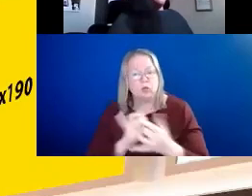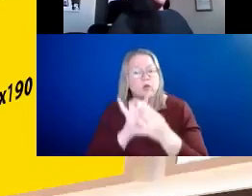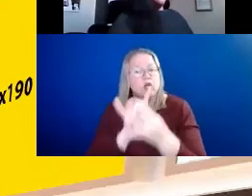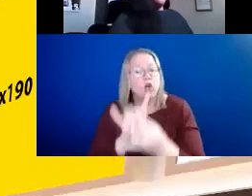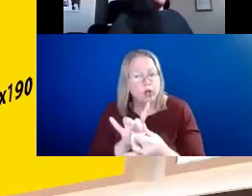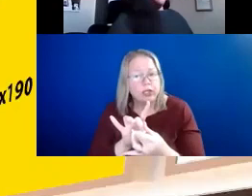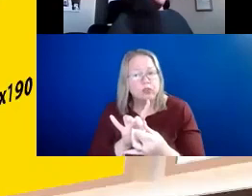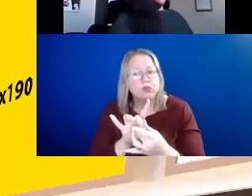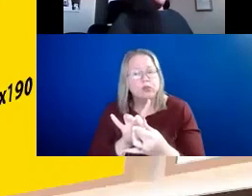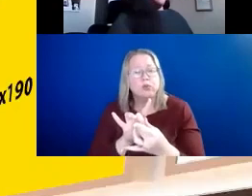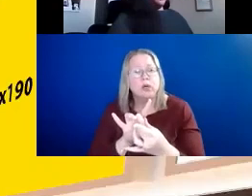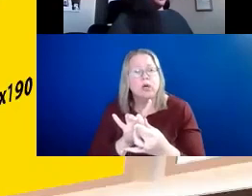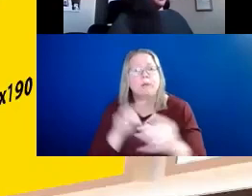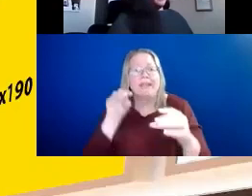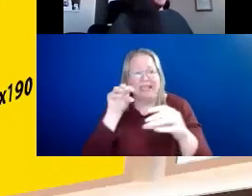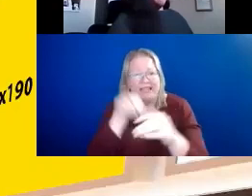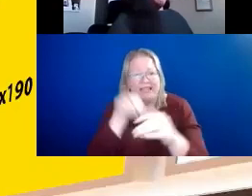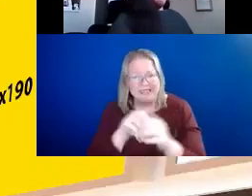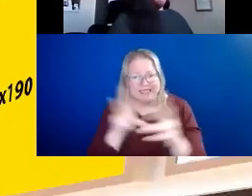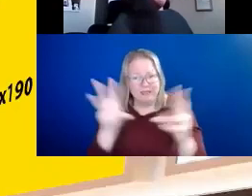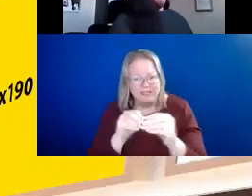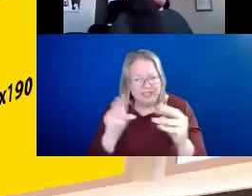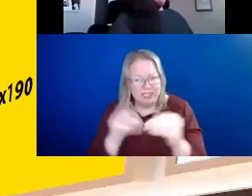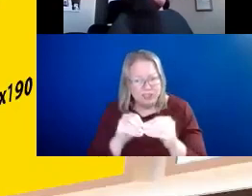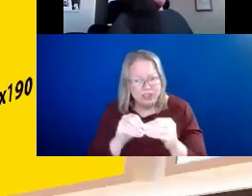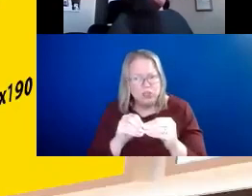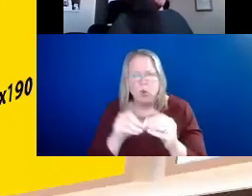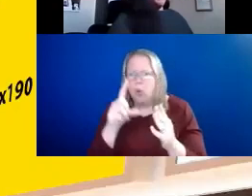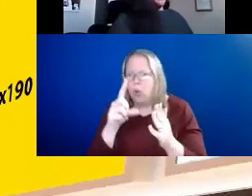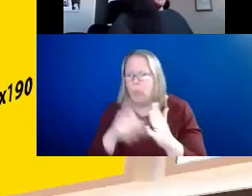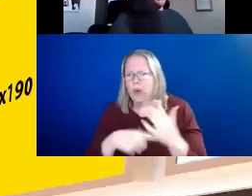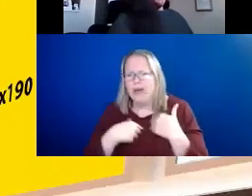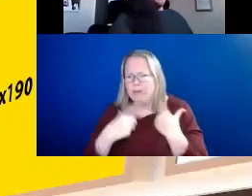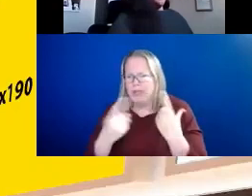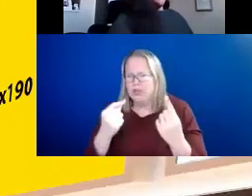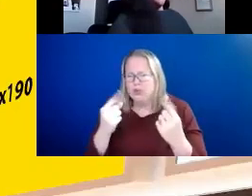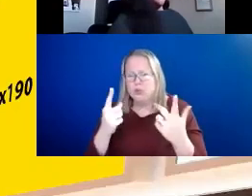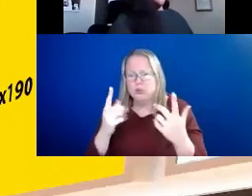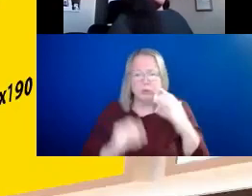being in a session and what can I do to 12:52:50 maximize the experience. One